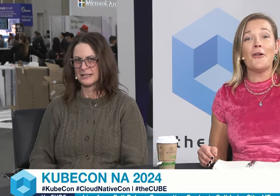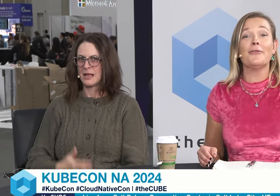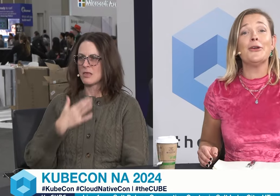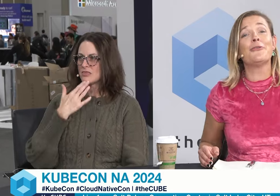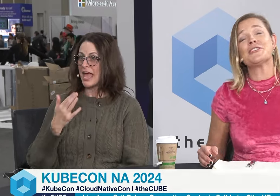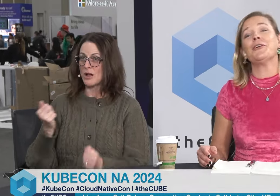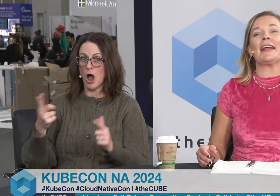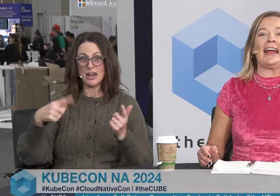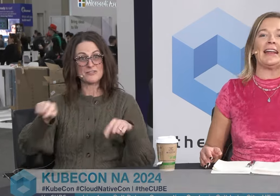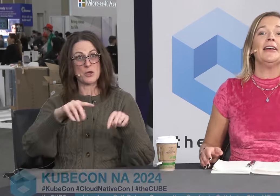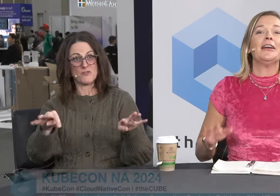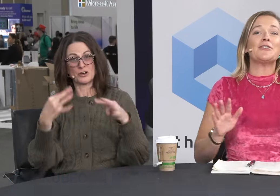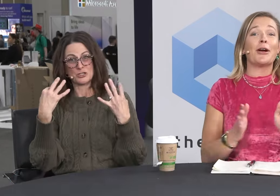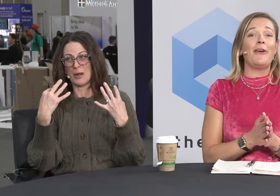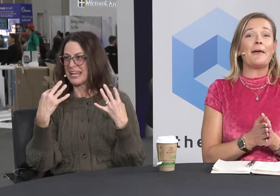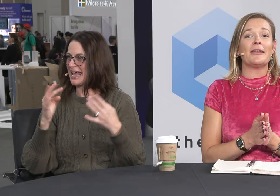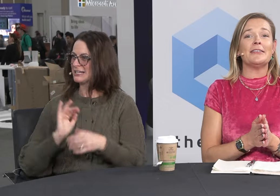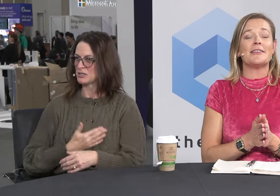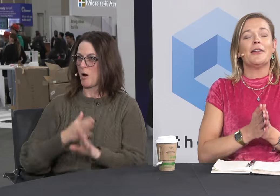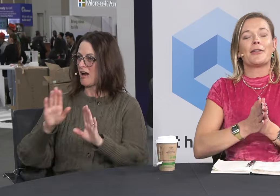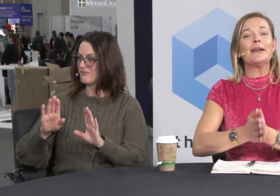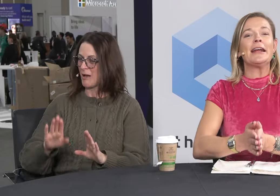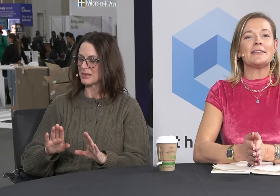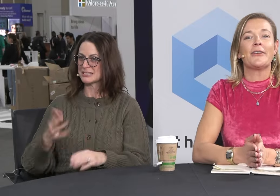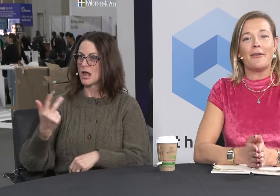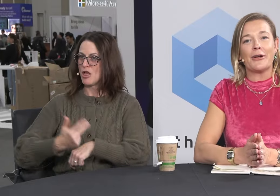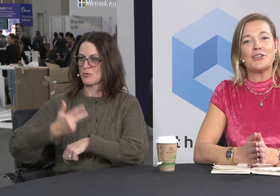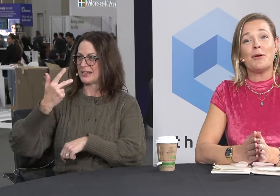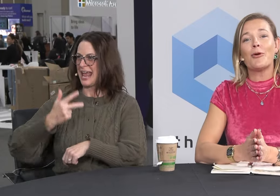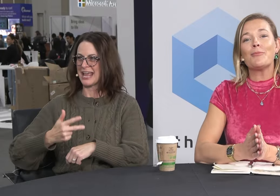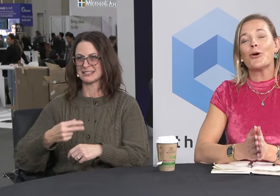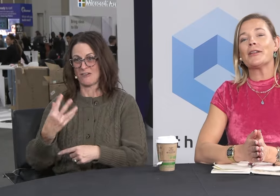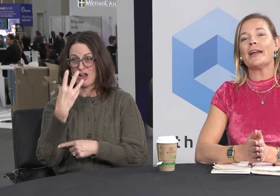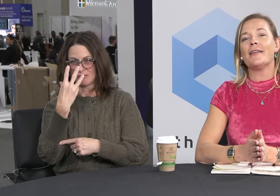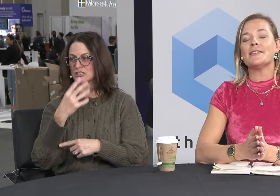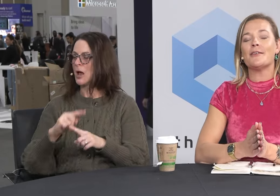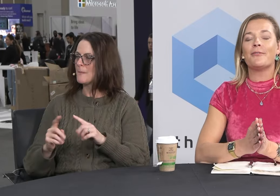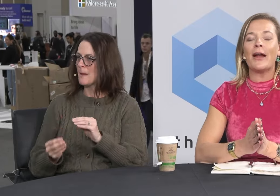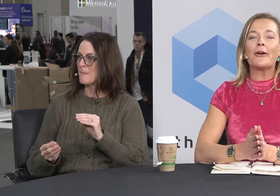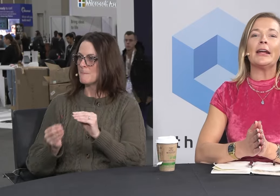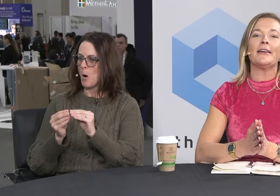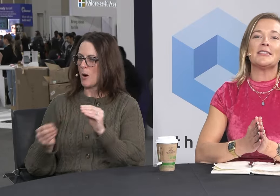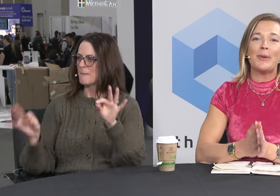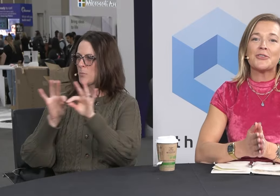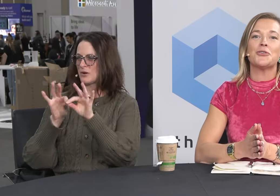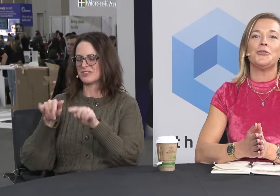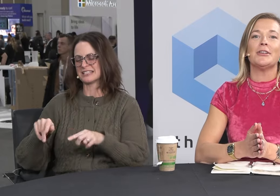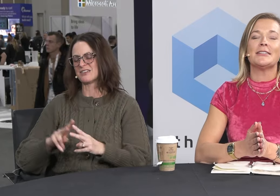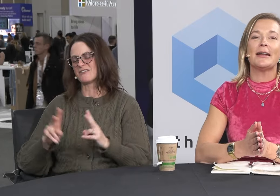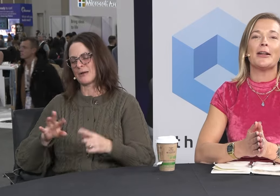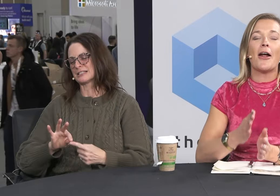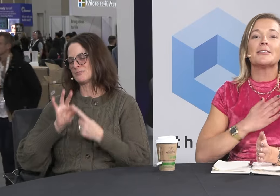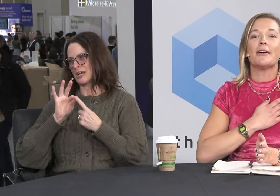And thank all of you for tuning in to our fabulous three days of coverage, but more importantly, this very special segment.